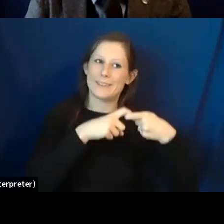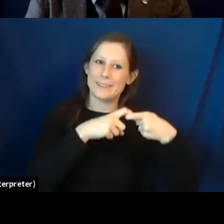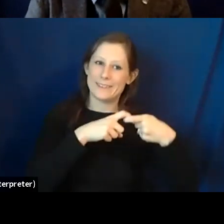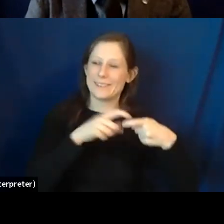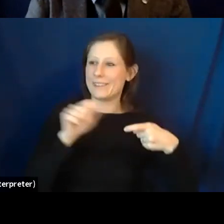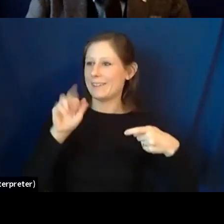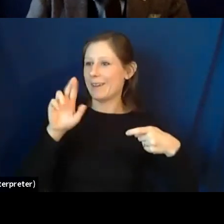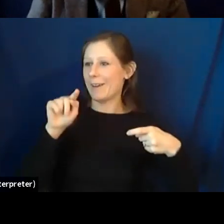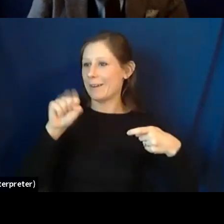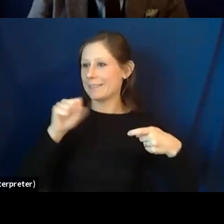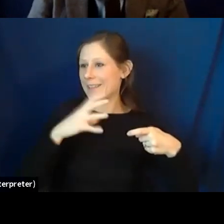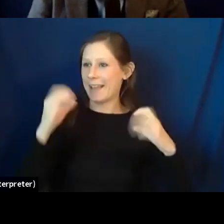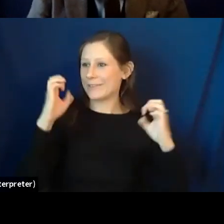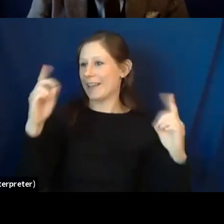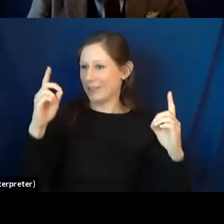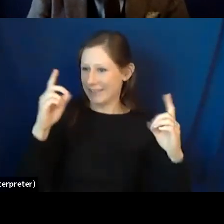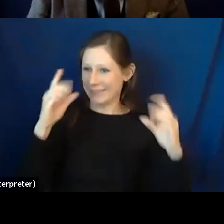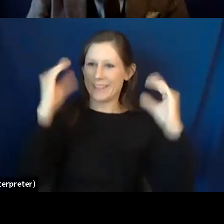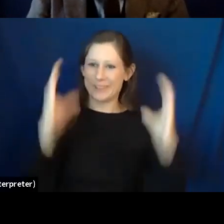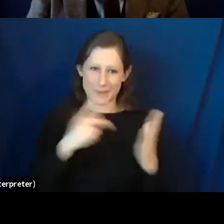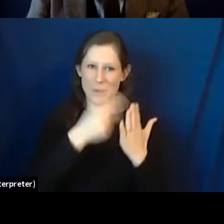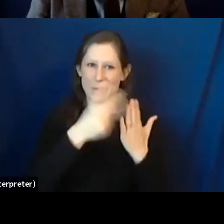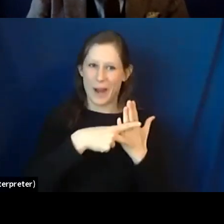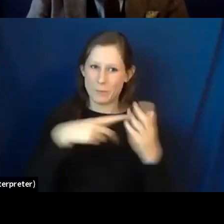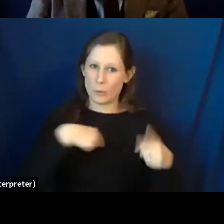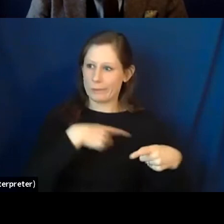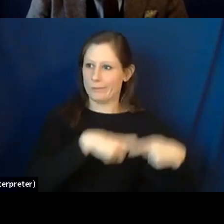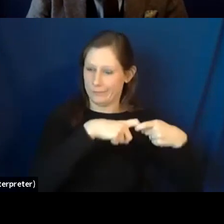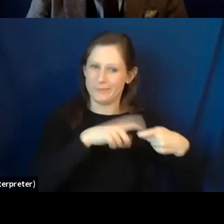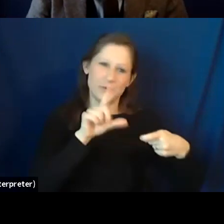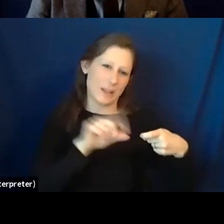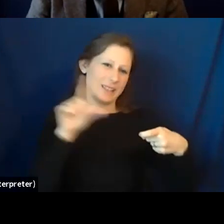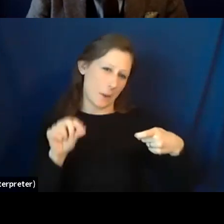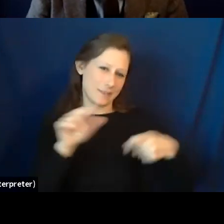um education teachers program over 2020 but we're now getting ready to resume that with